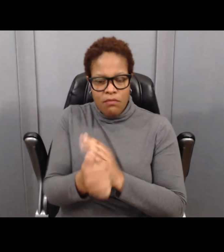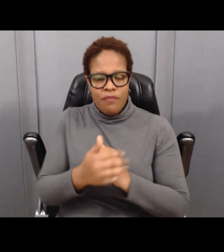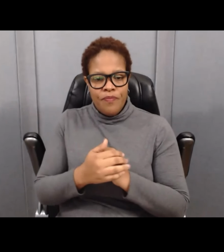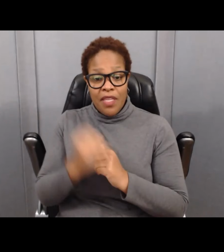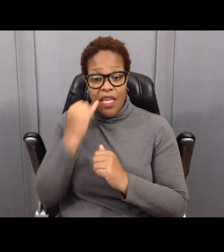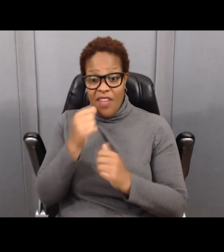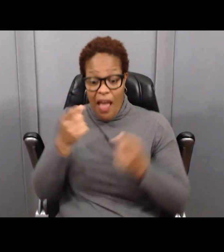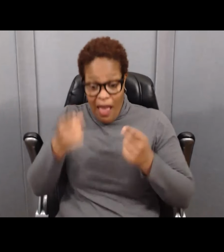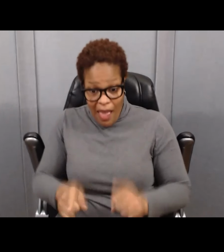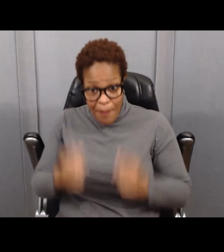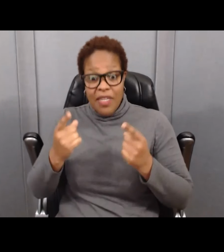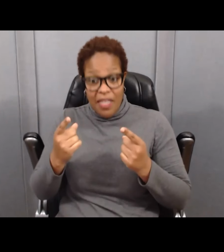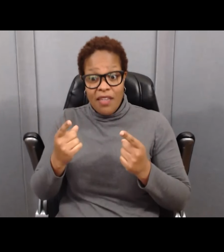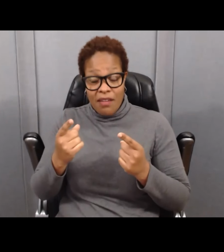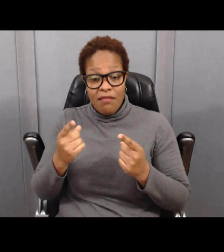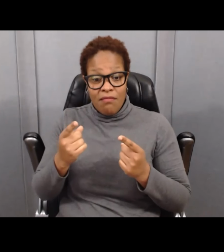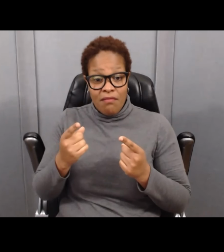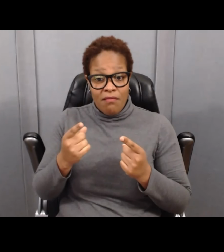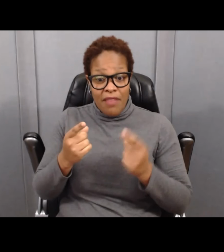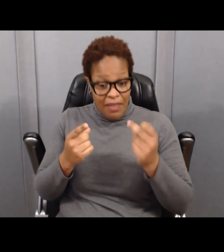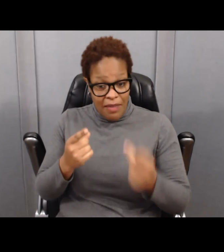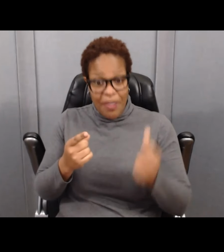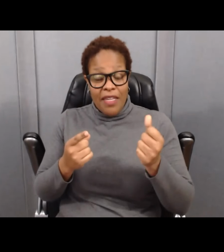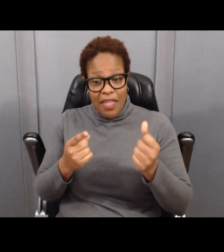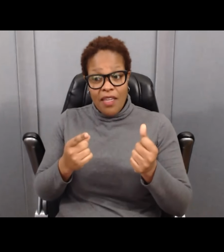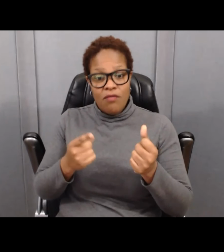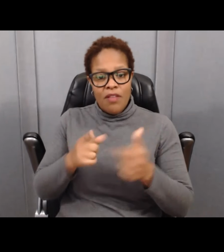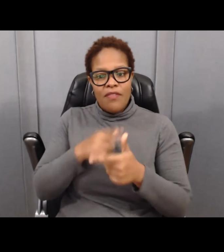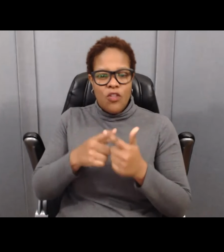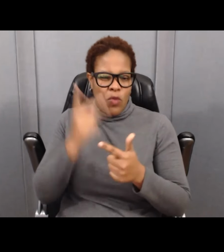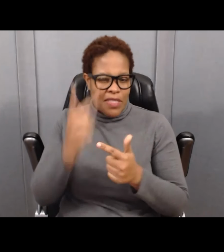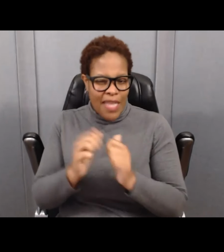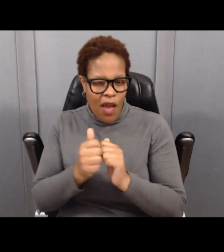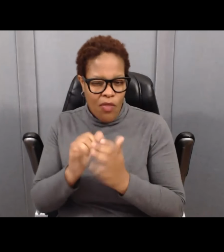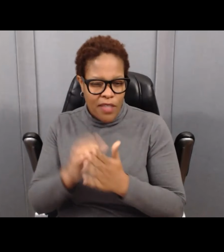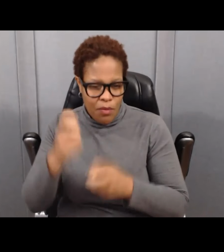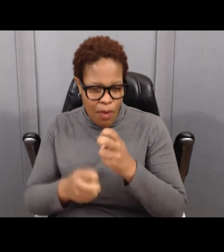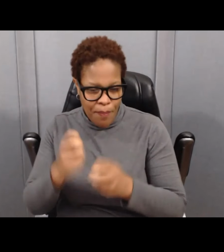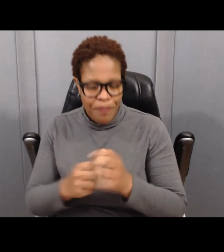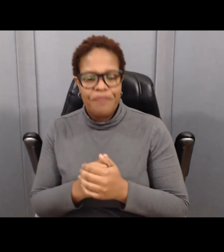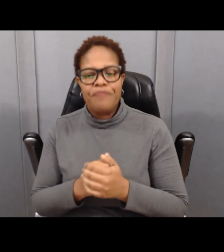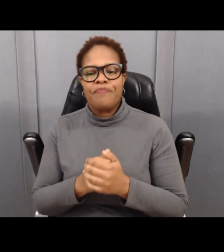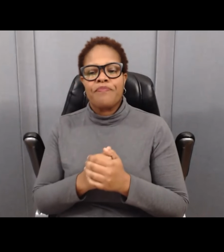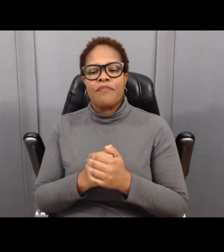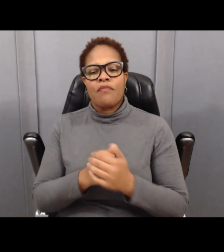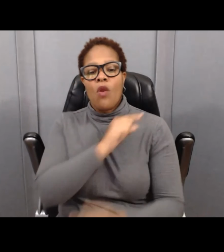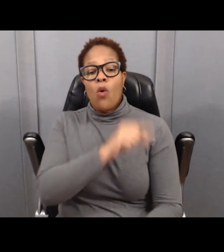in the writer portion of the project, you can see how that's a problem. Quality control, that's the next step.